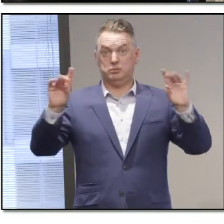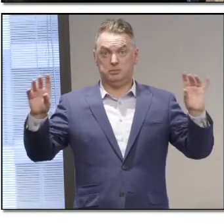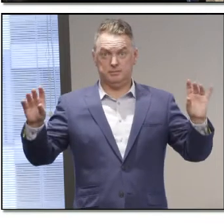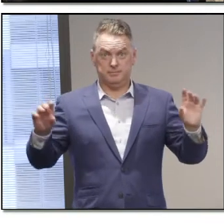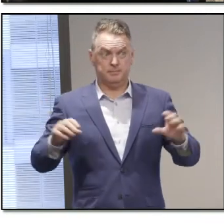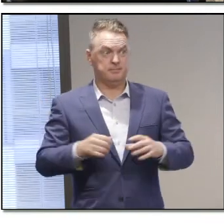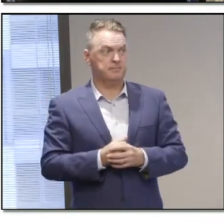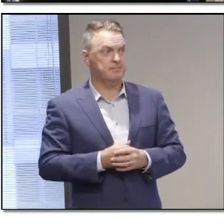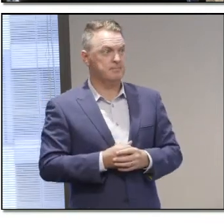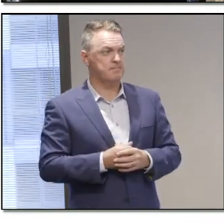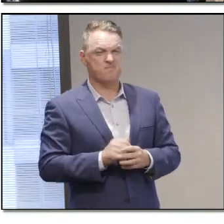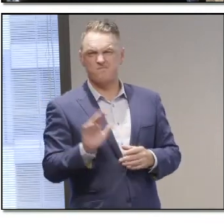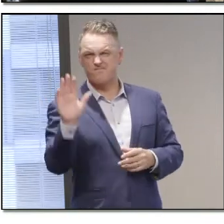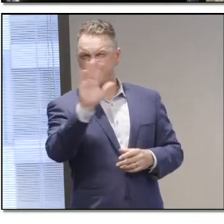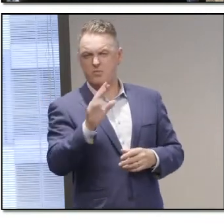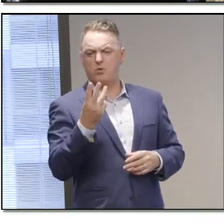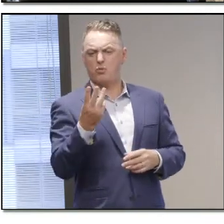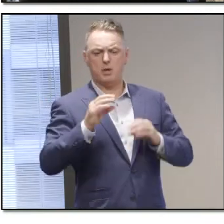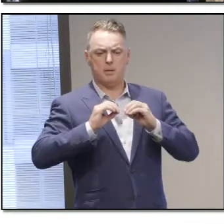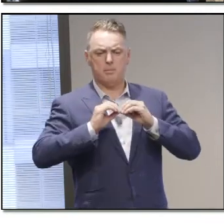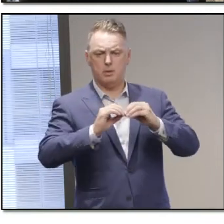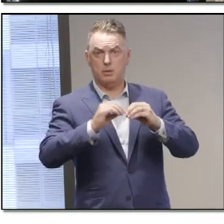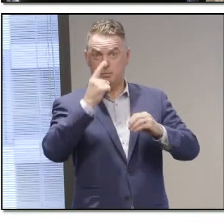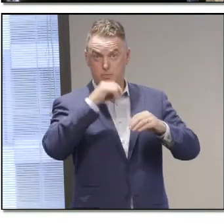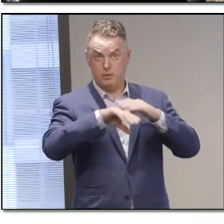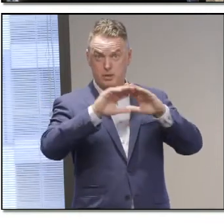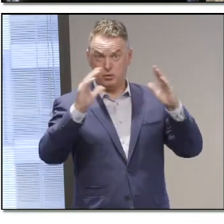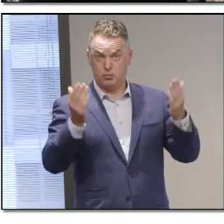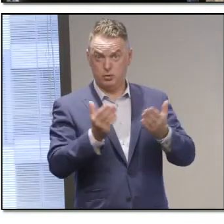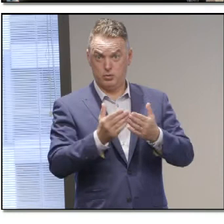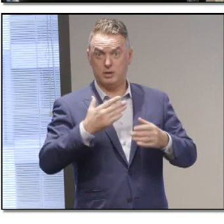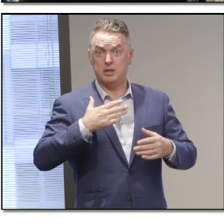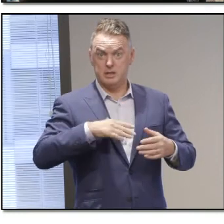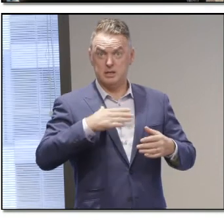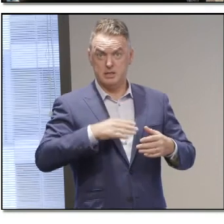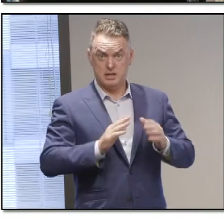Something like three billion people in the world rely on burning biomass for heating and cooking,